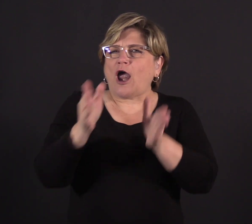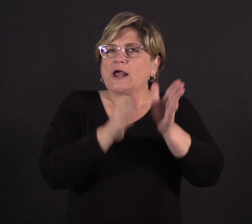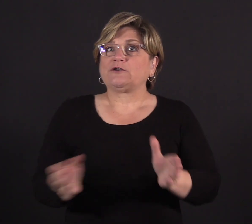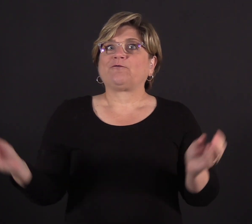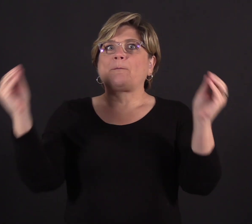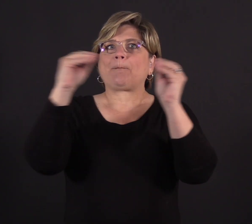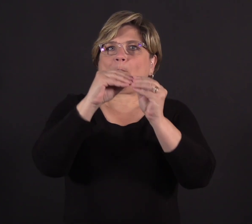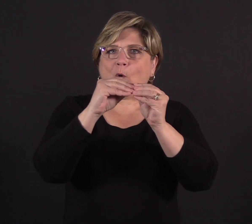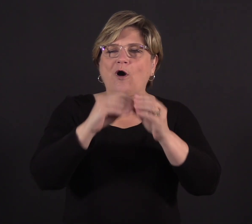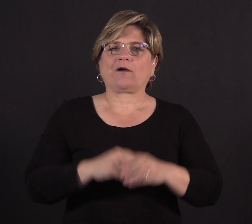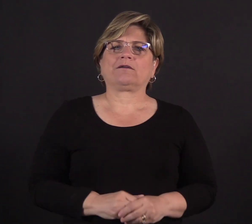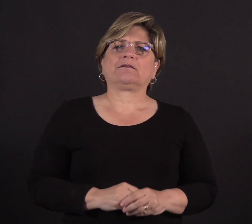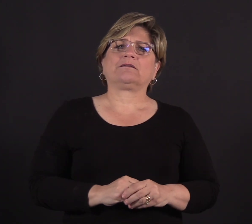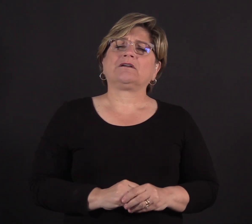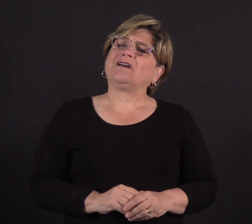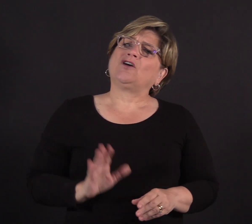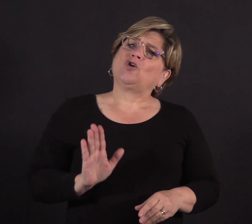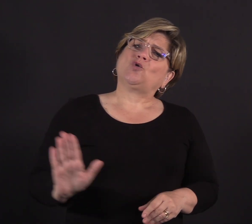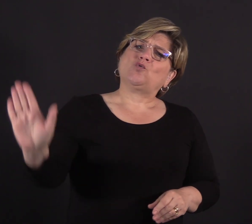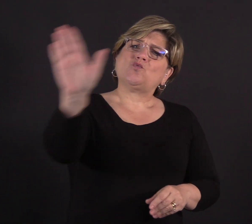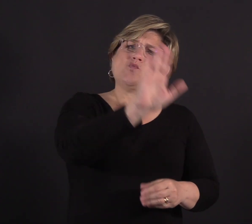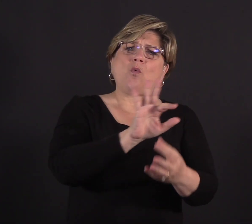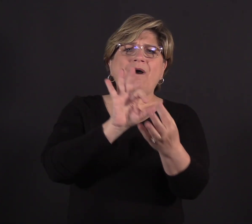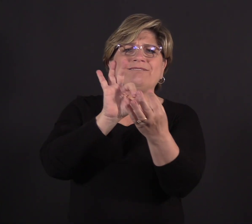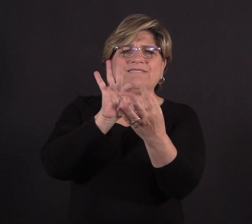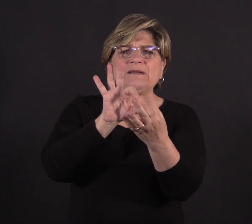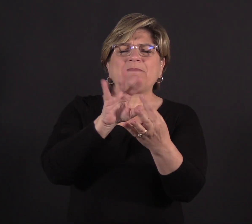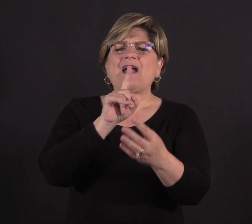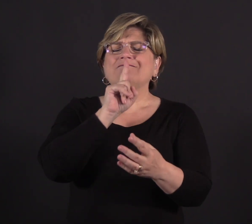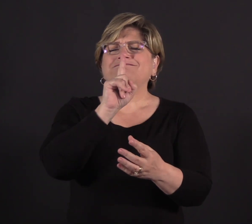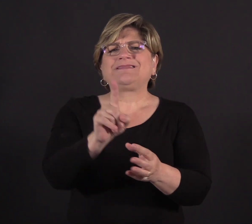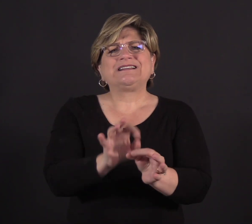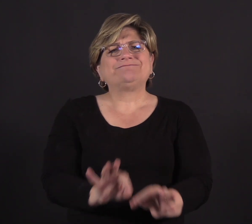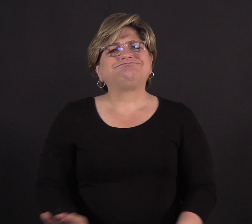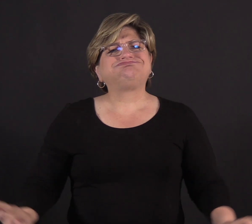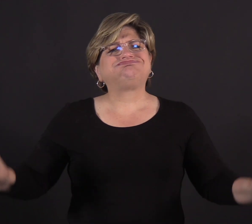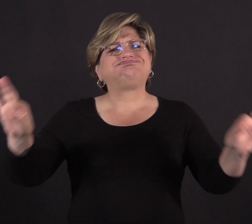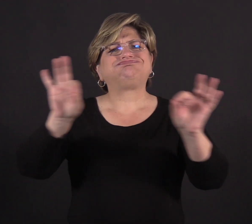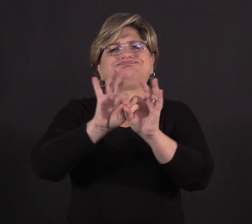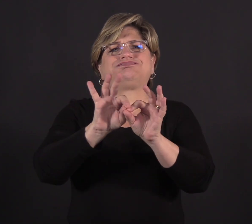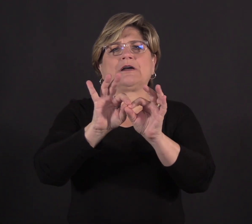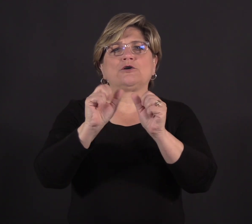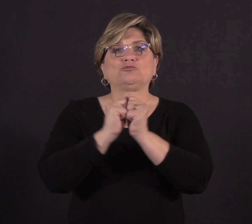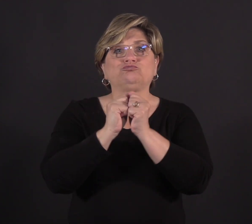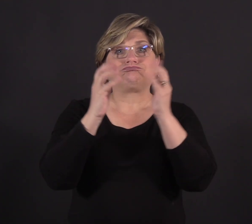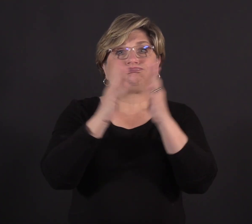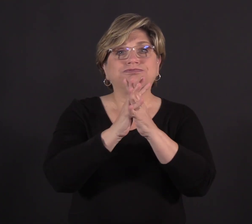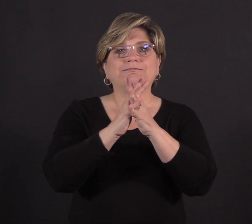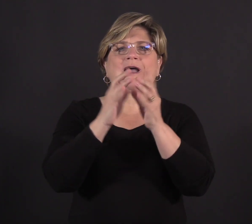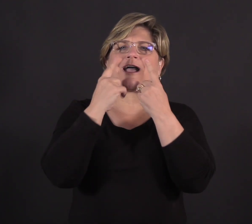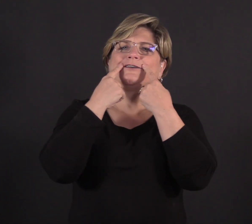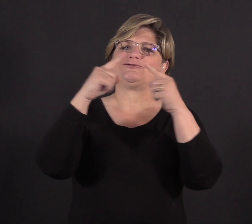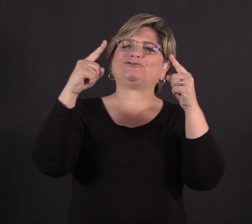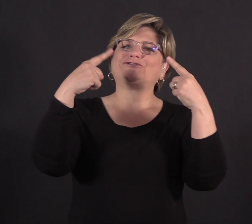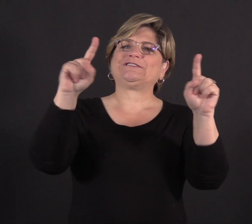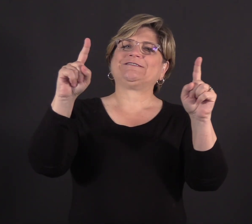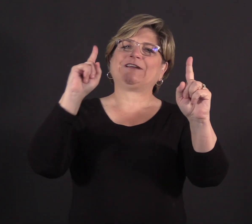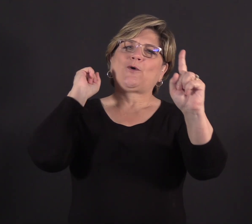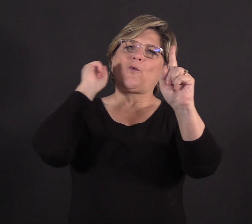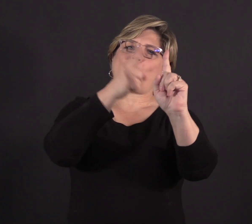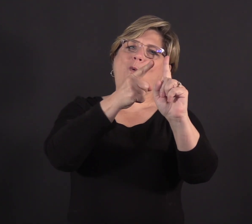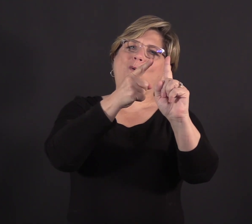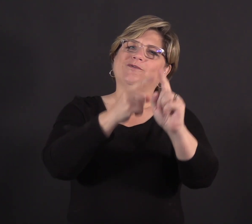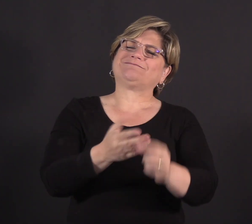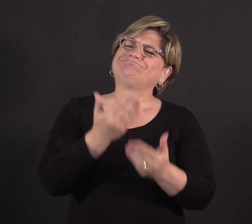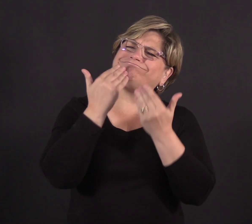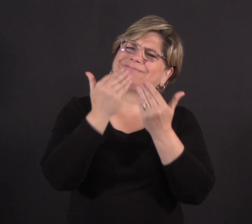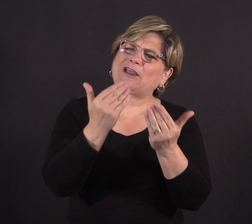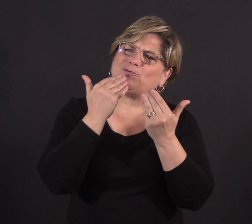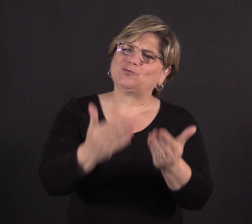Your feedback is essential to setting up and achieving goals. Thank you!